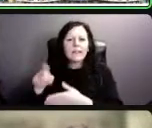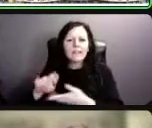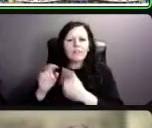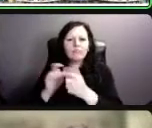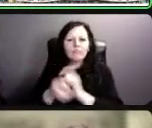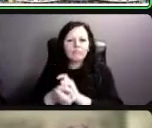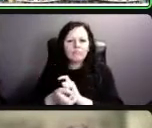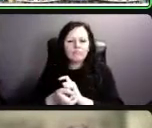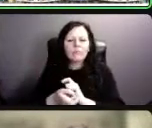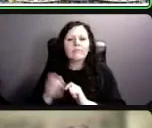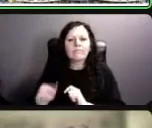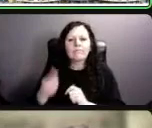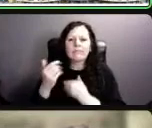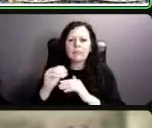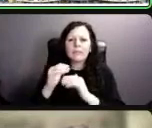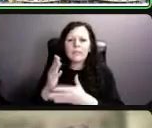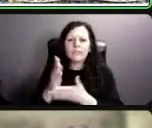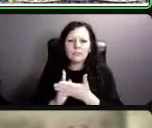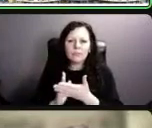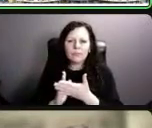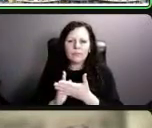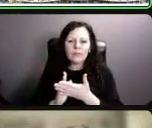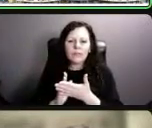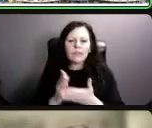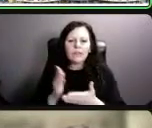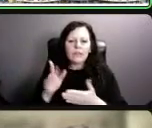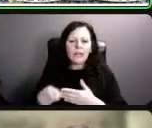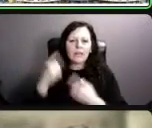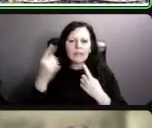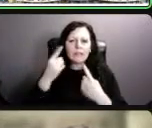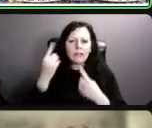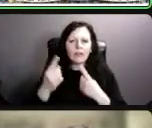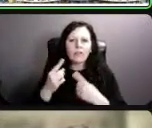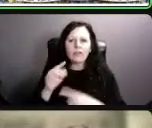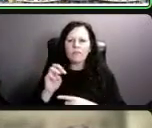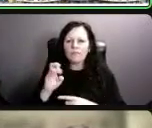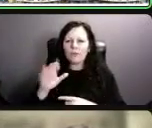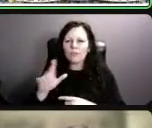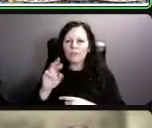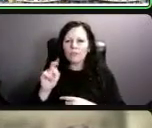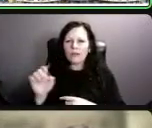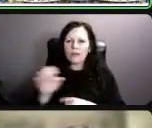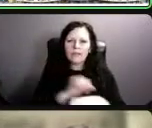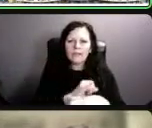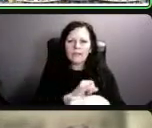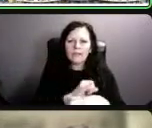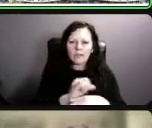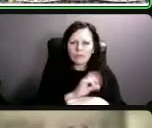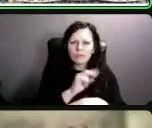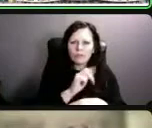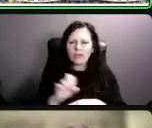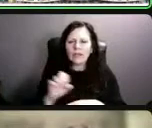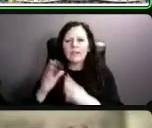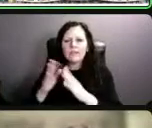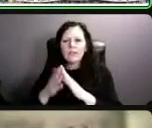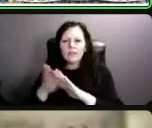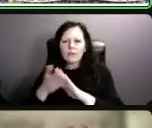CONSIDERATION OF OLIVE TREE IN THAT STRUCTURE. THIS IS DUE TO SOME SYSTEM